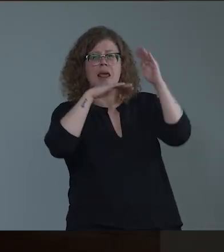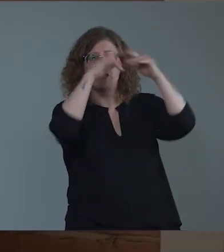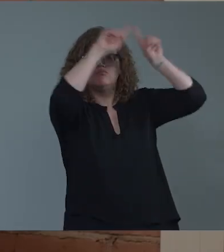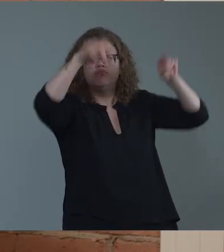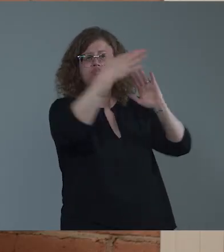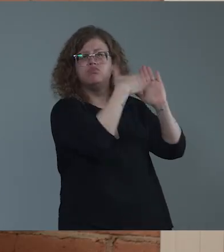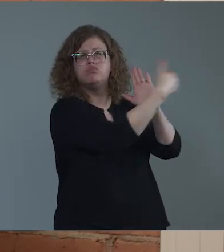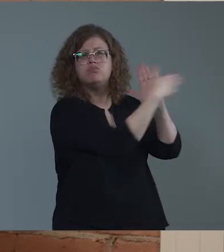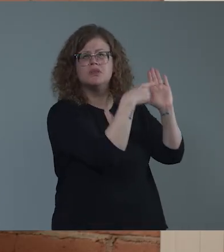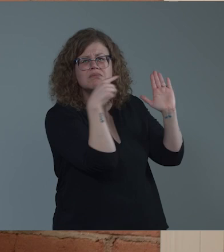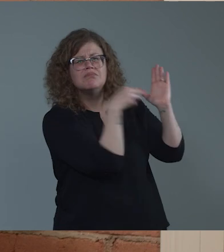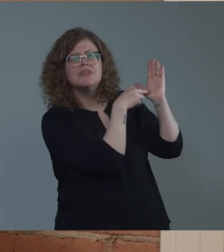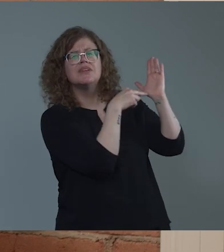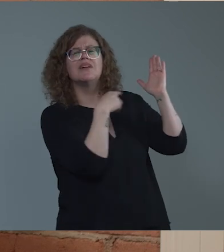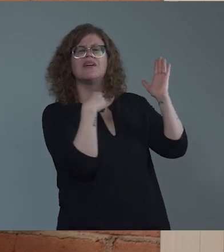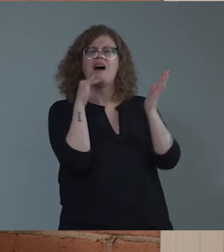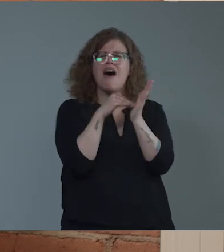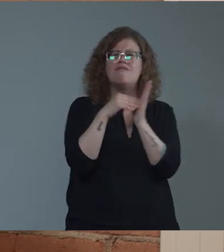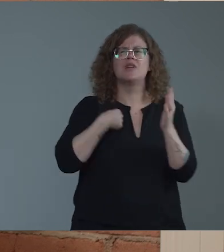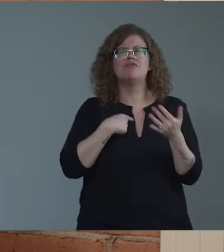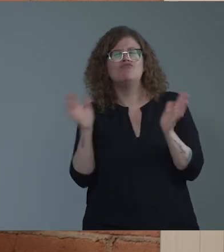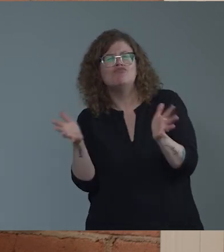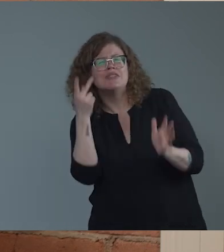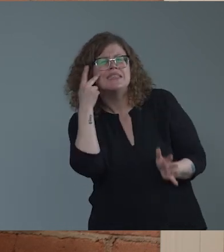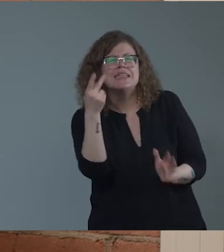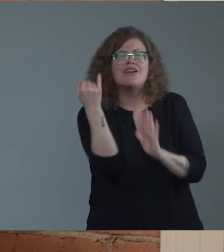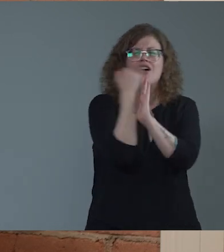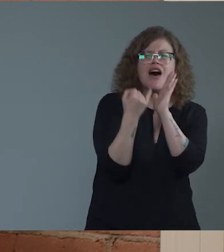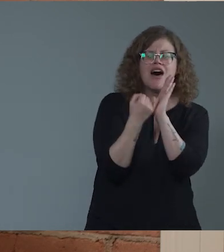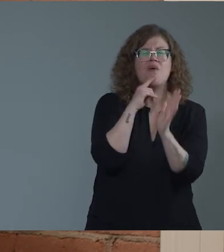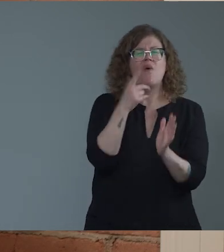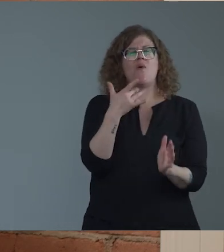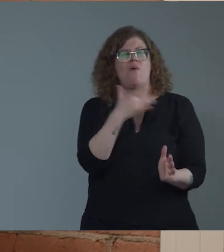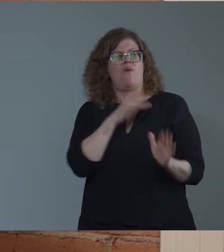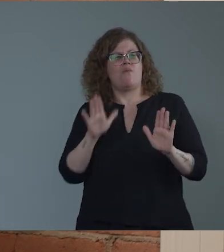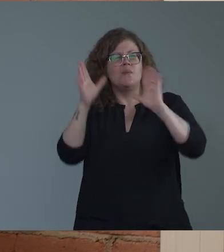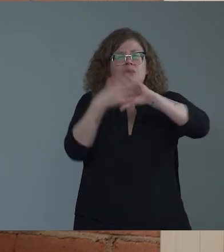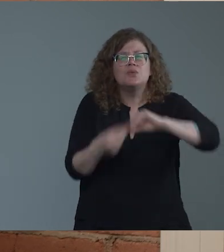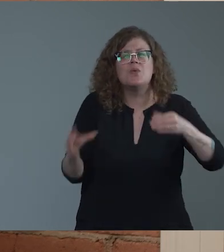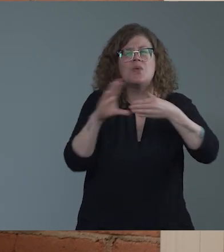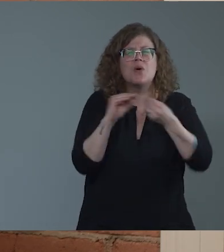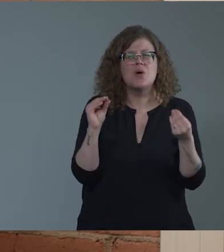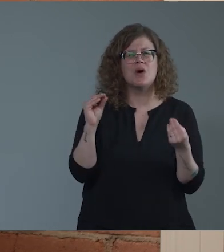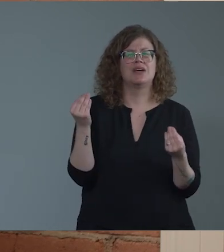Many cities around the world have decided to invest in public art. They have percent for art programs or arm's length organizations like CADA